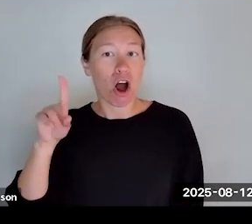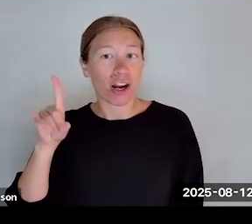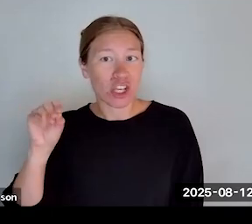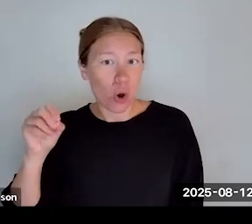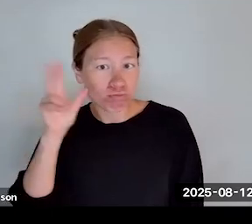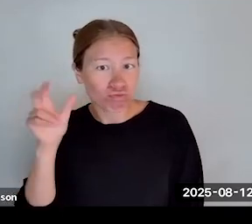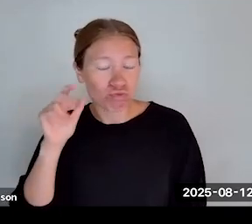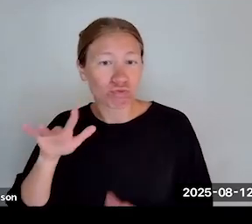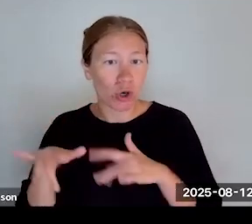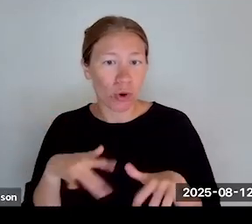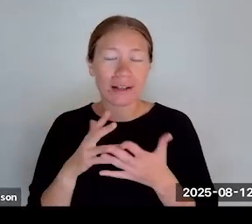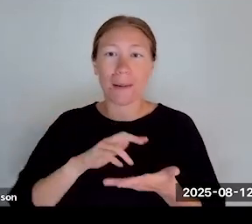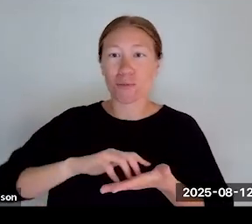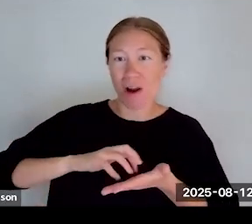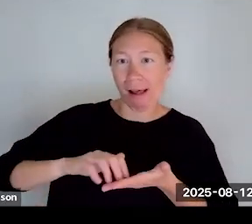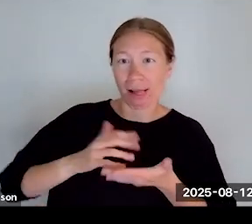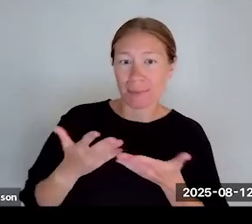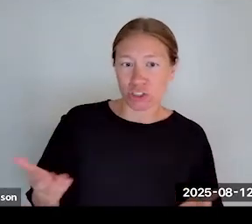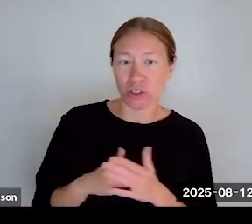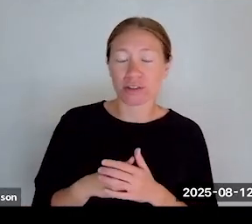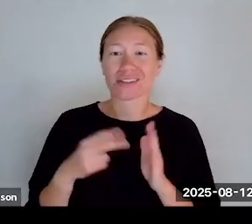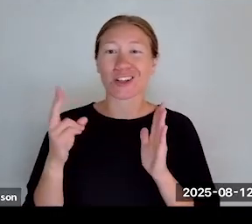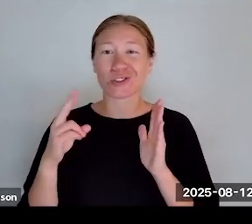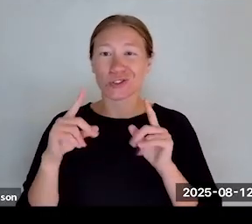the use of screen reader software, magnification software,